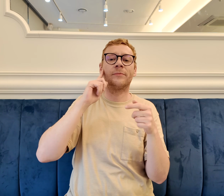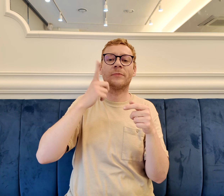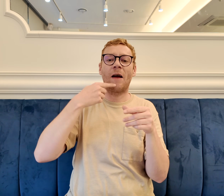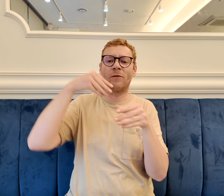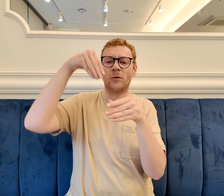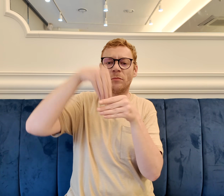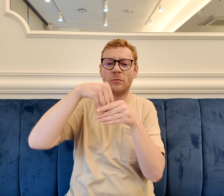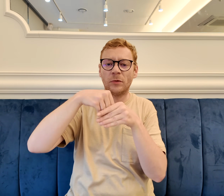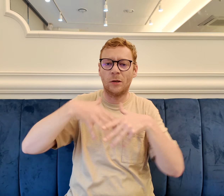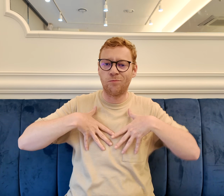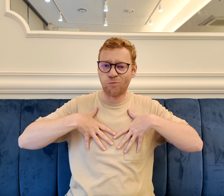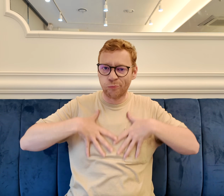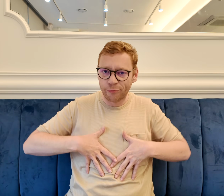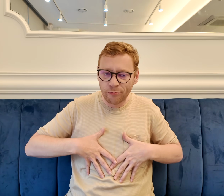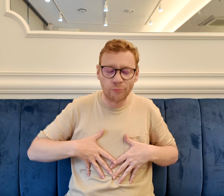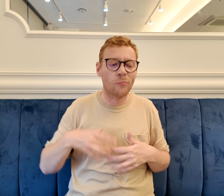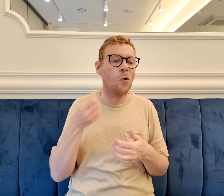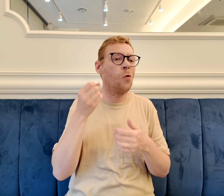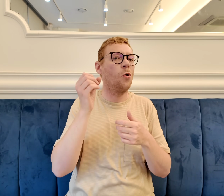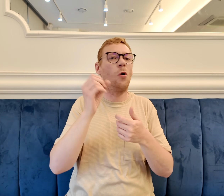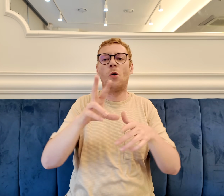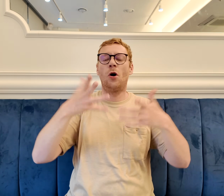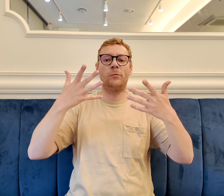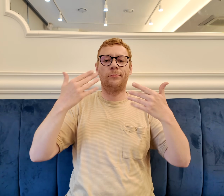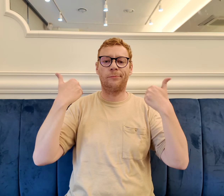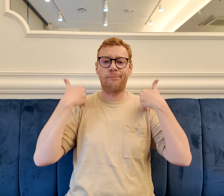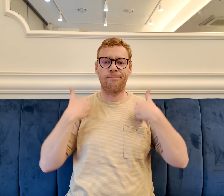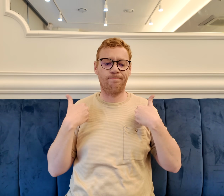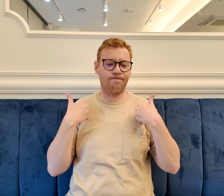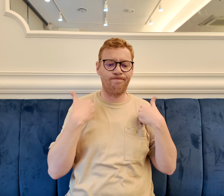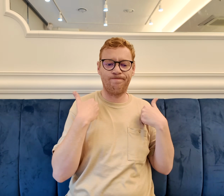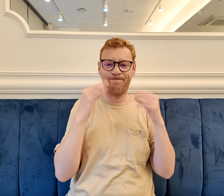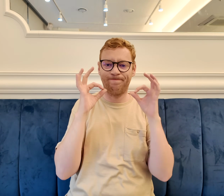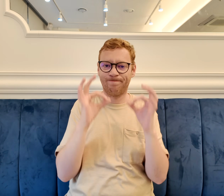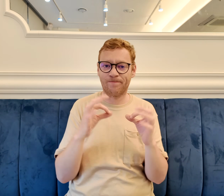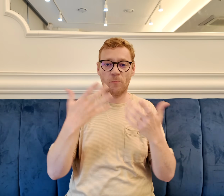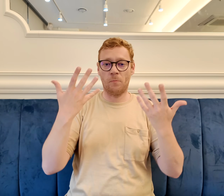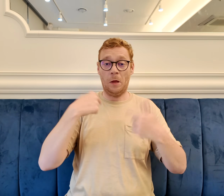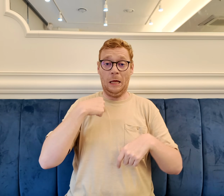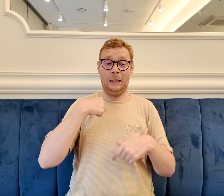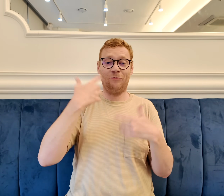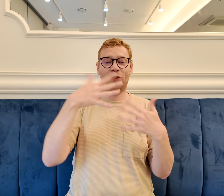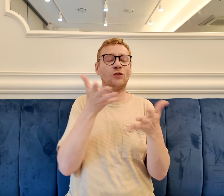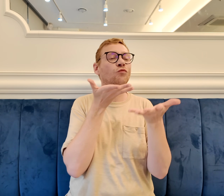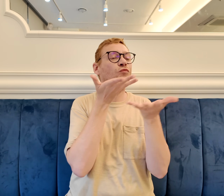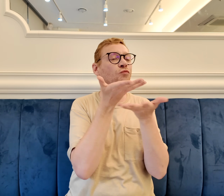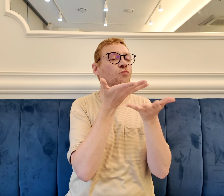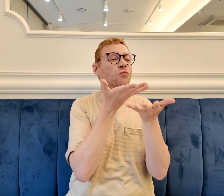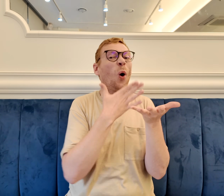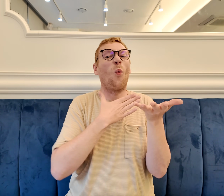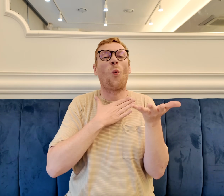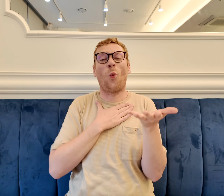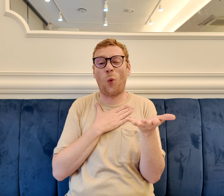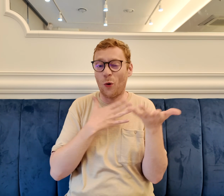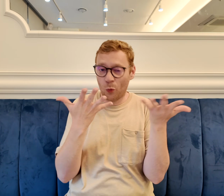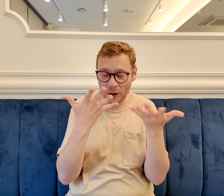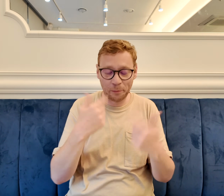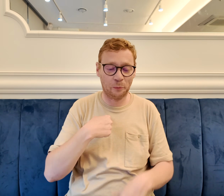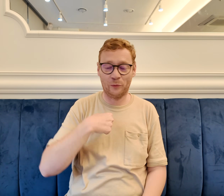This type of instruction should be conducted by someone who is truly deaf, someone who understands the farming community and culture. You have to pay close attention to even body movements and facial expressions. I was talking to someone before, and... uh...